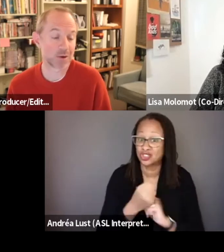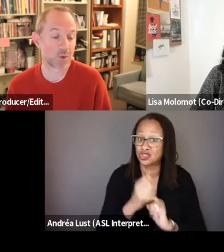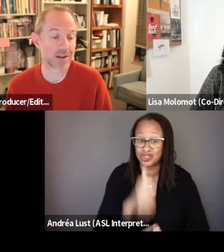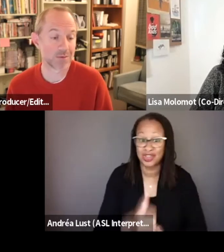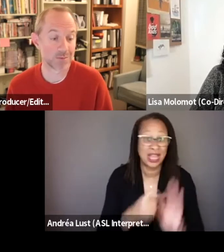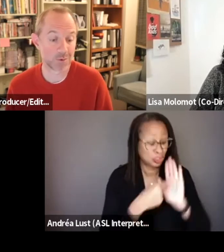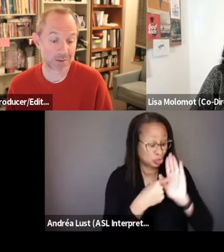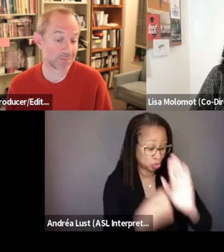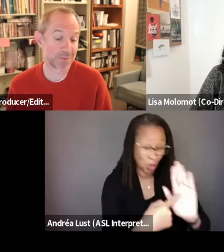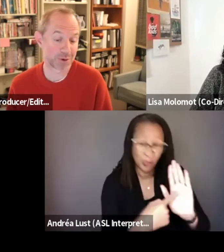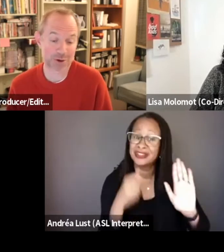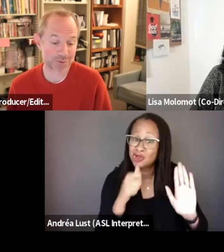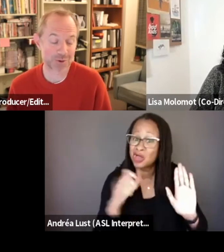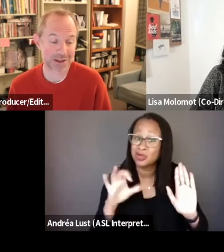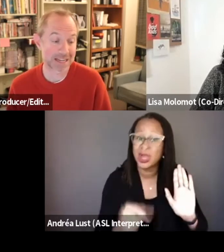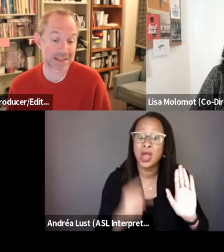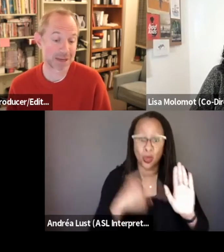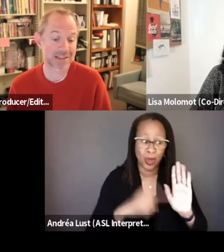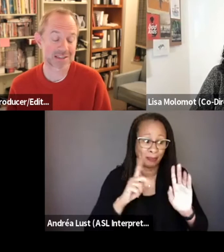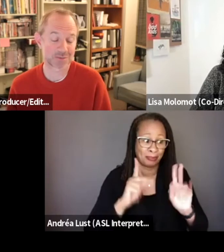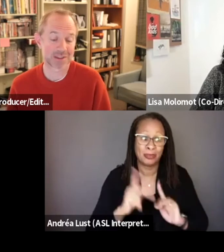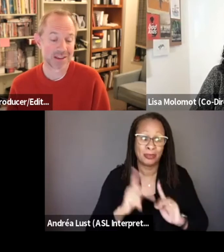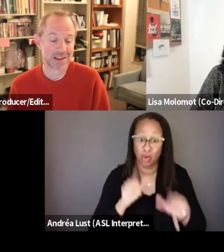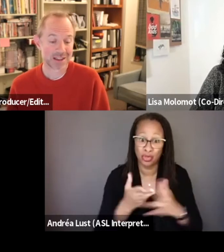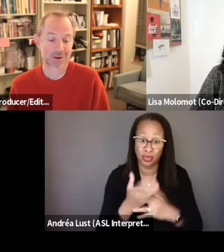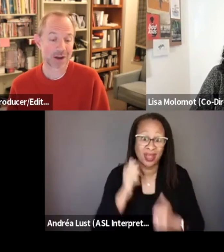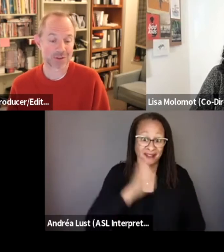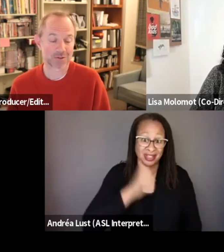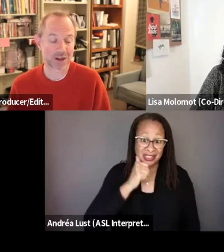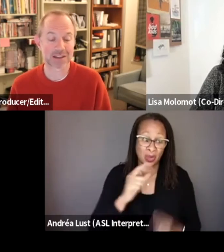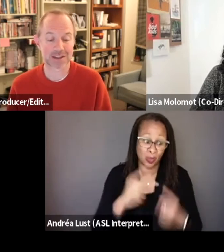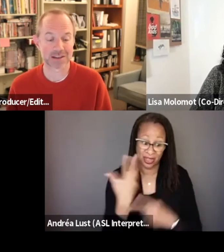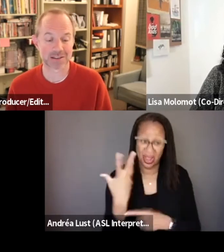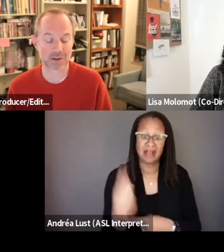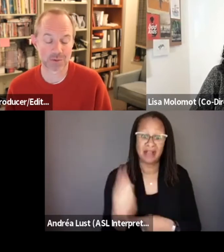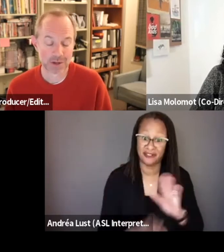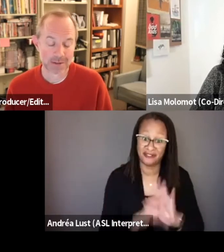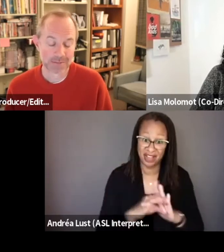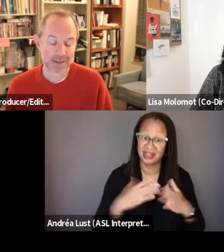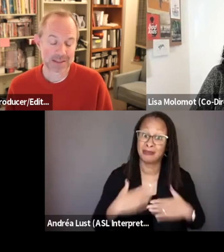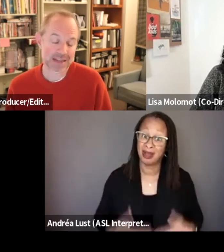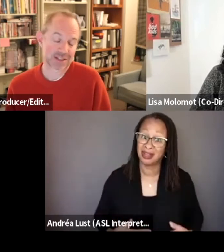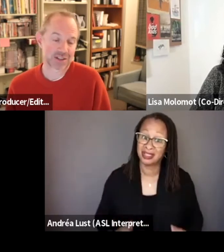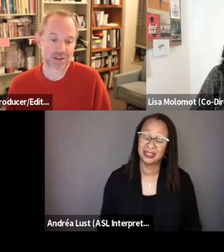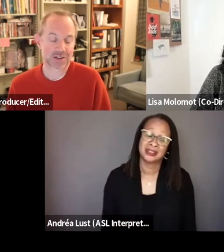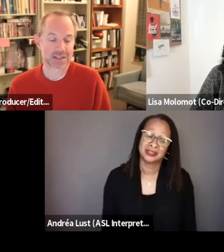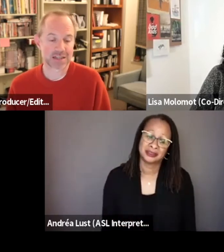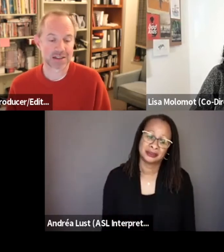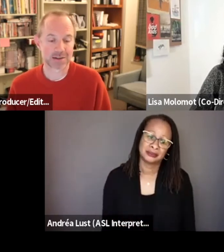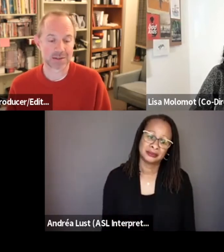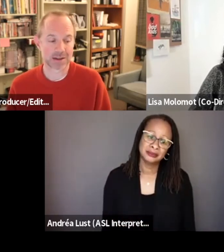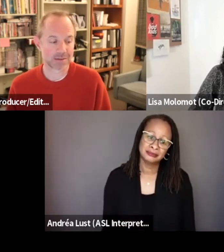what people go through on a daily basis when they're out there finding things. So that is just all to say